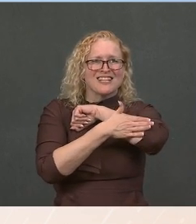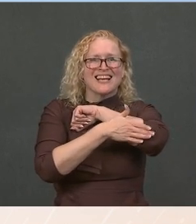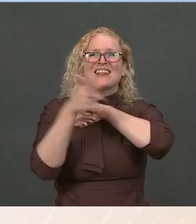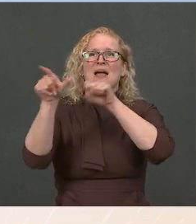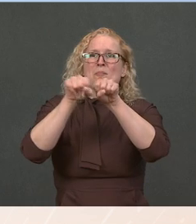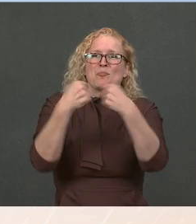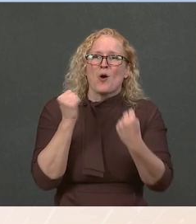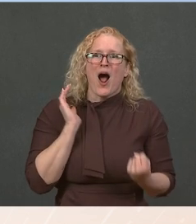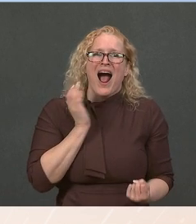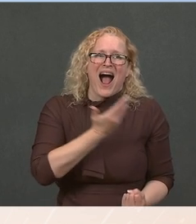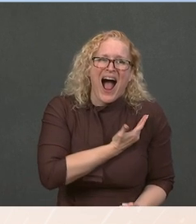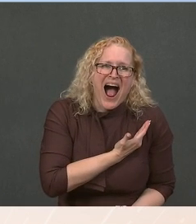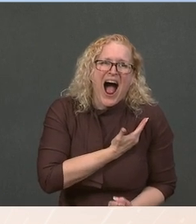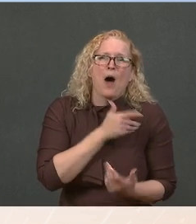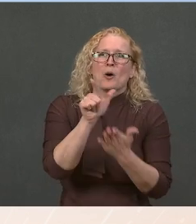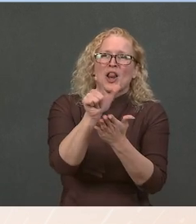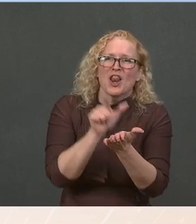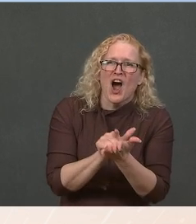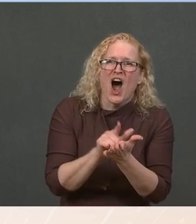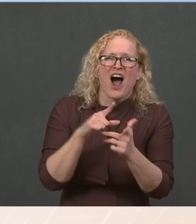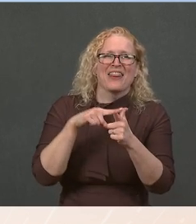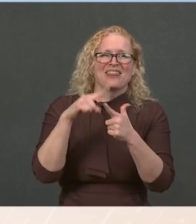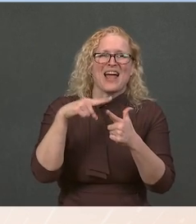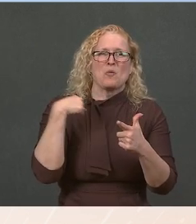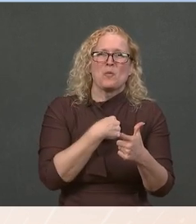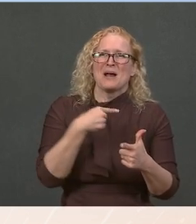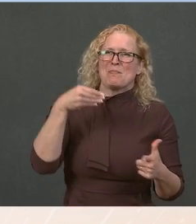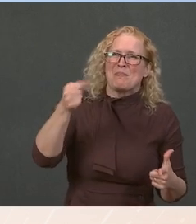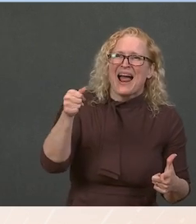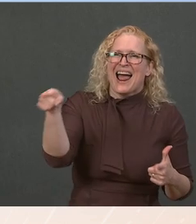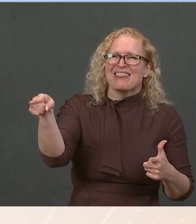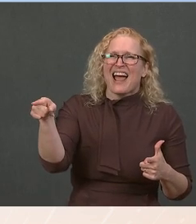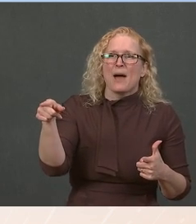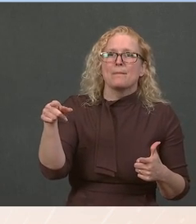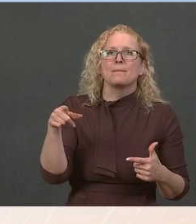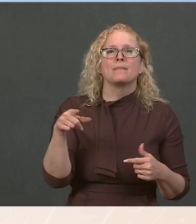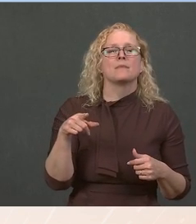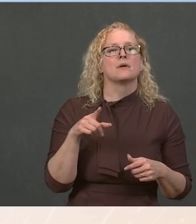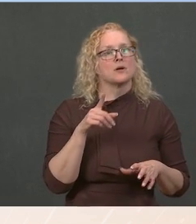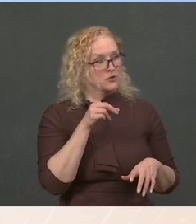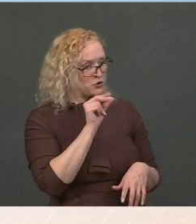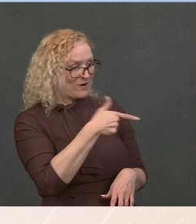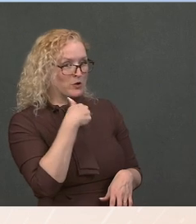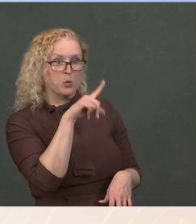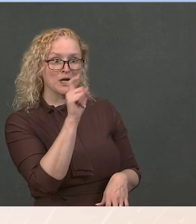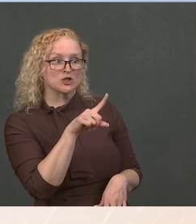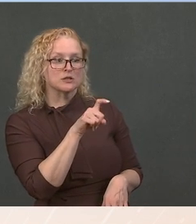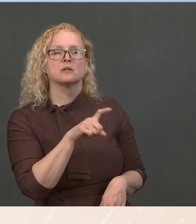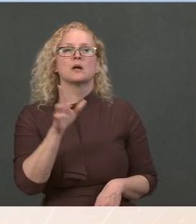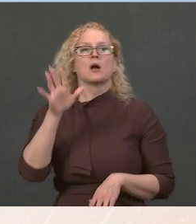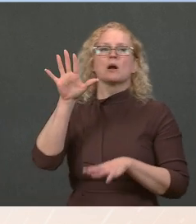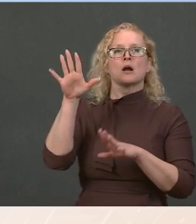Ms. Jean-Pierre: We talked about -- but we talked about this yesterday. The Press: But not to the heart of the point, which is that these people broke the law to come here